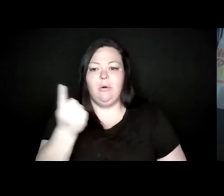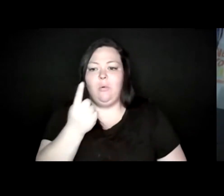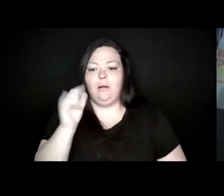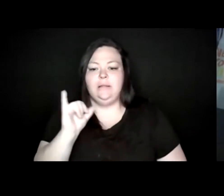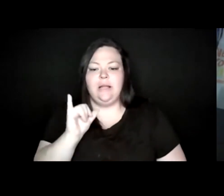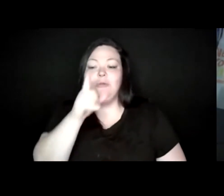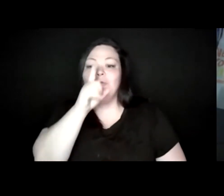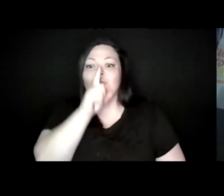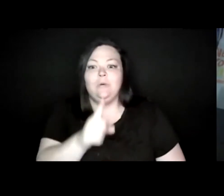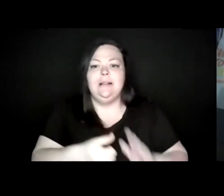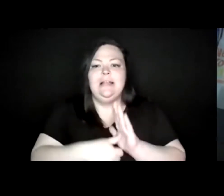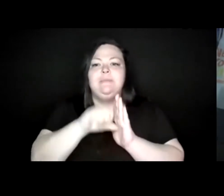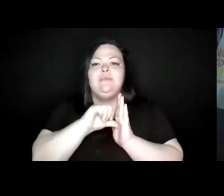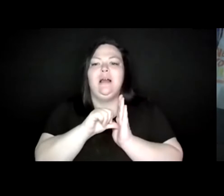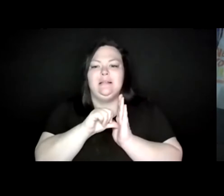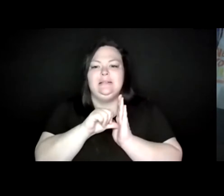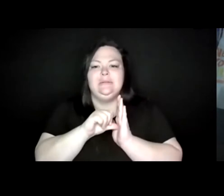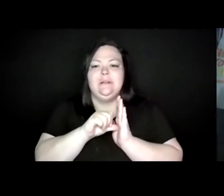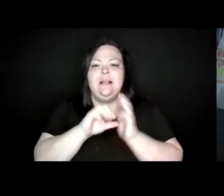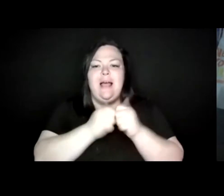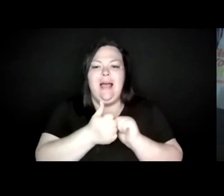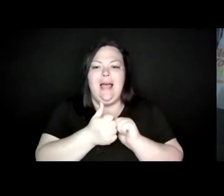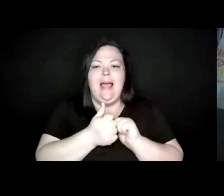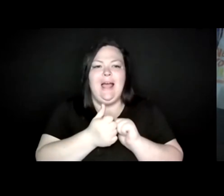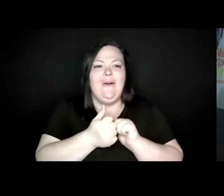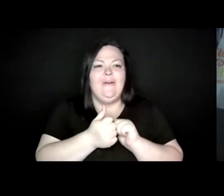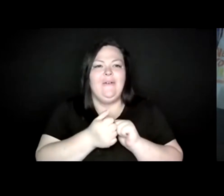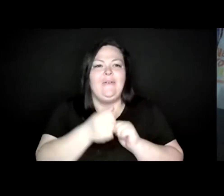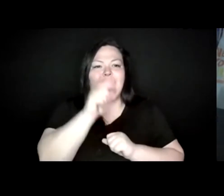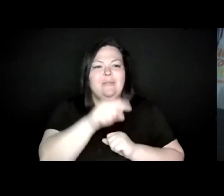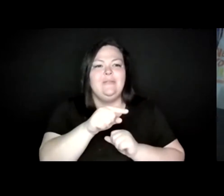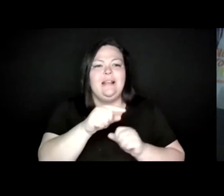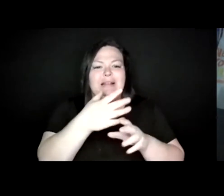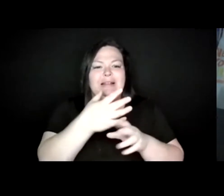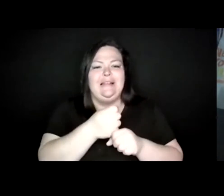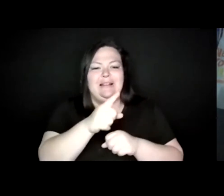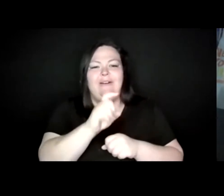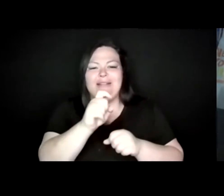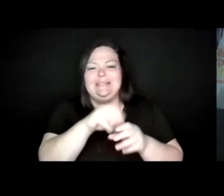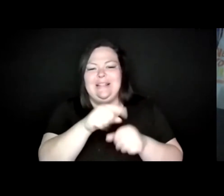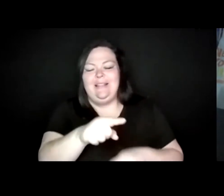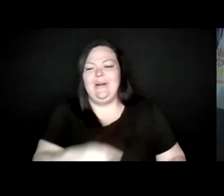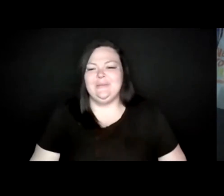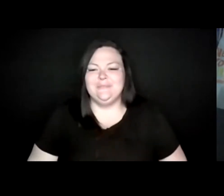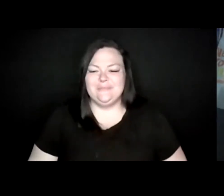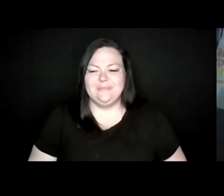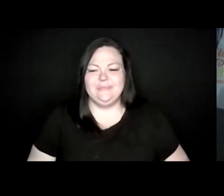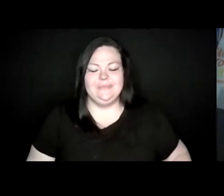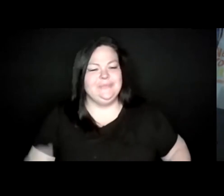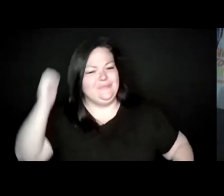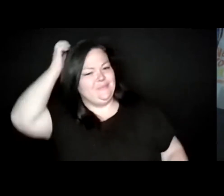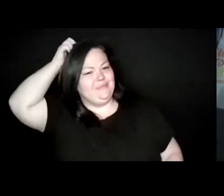impressed with the ways that abecedarians get x's in there. Beautiful. Yeah, um, our